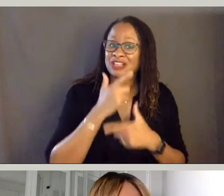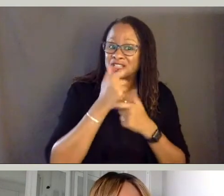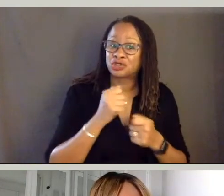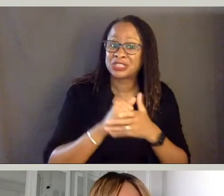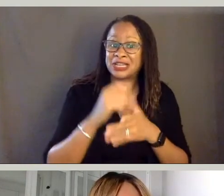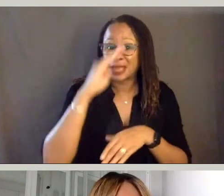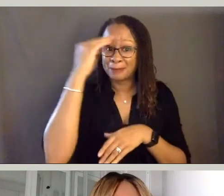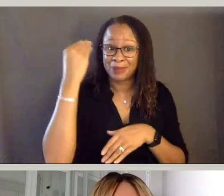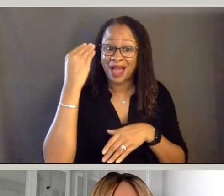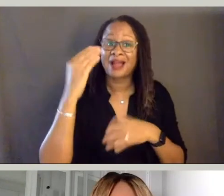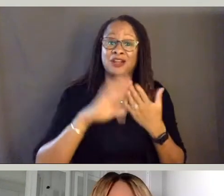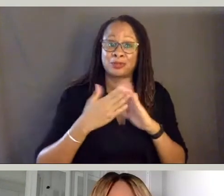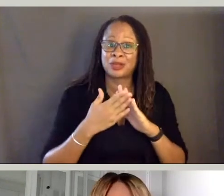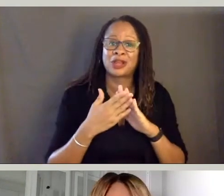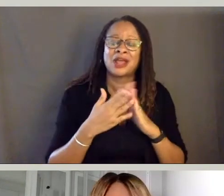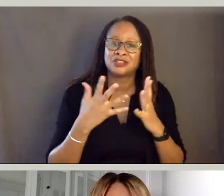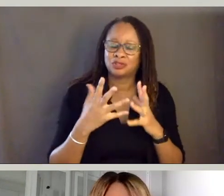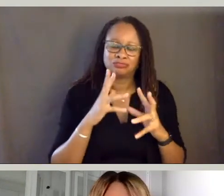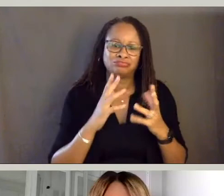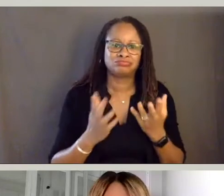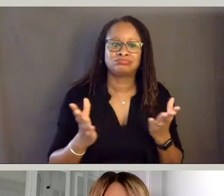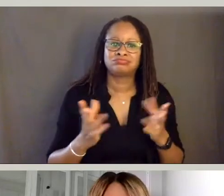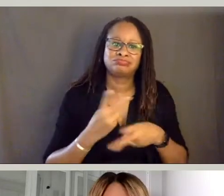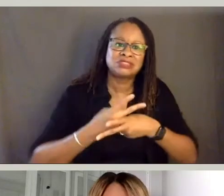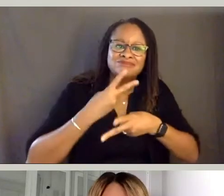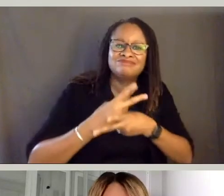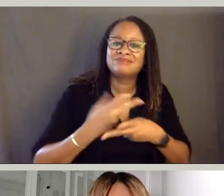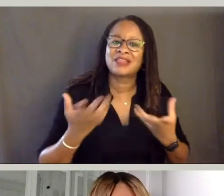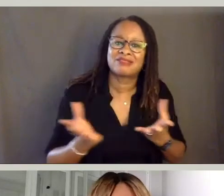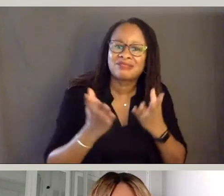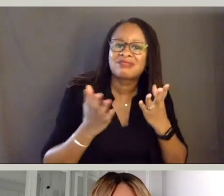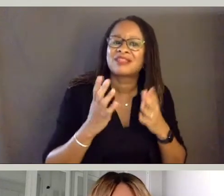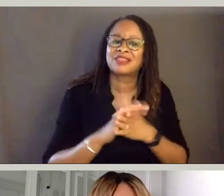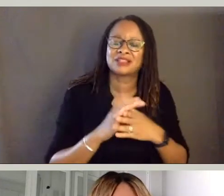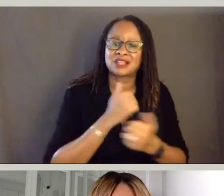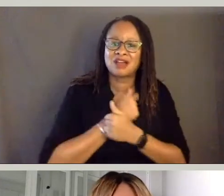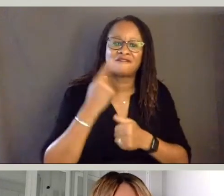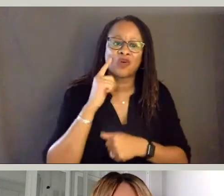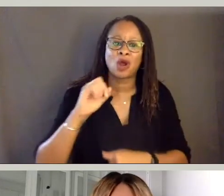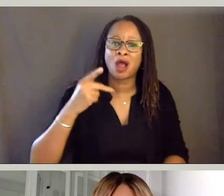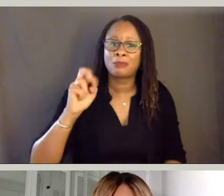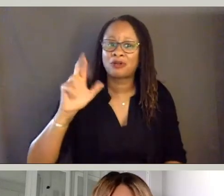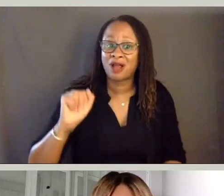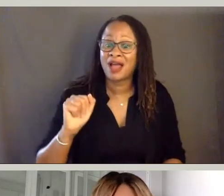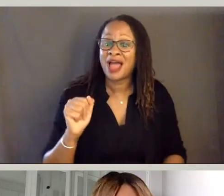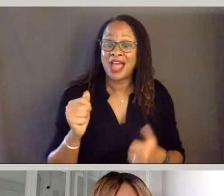like cultivating this love for opera, and I love opera. And arts education was such a huge thing for me as a kid